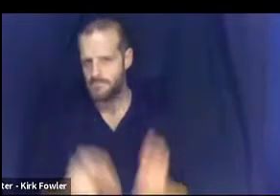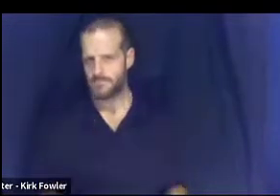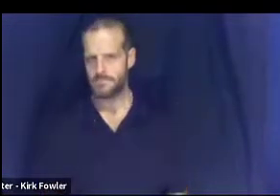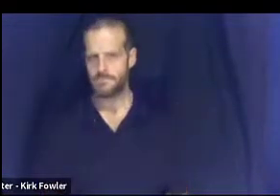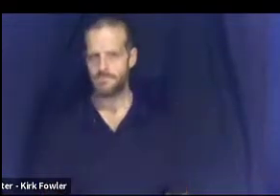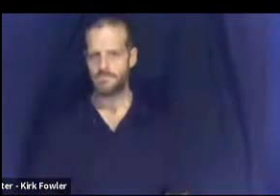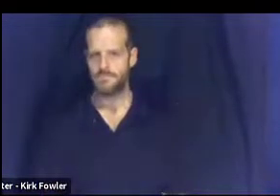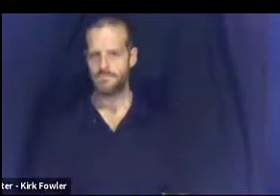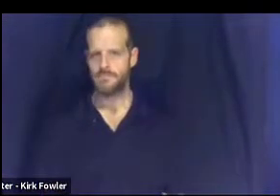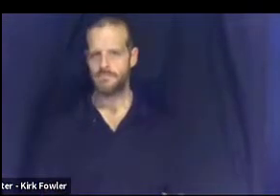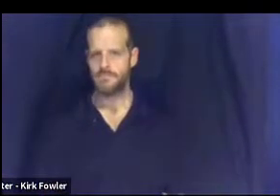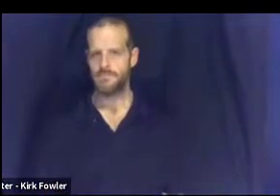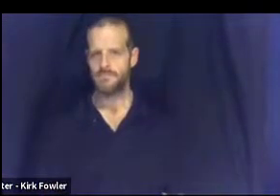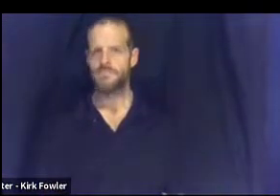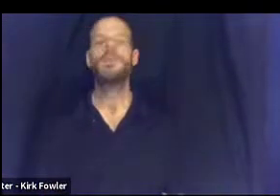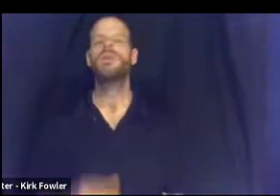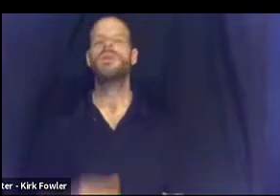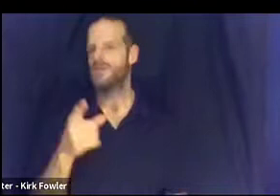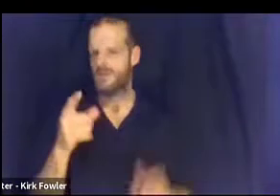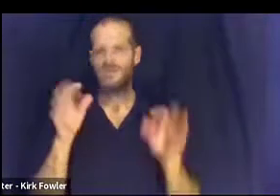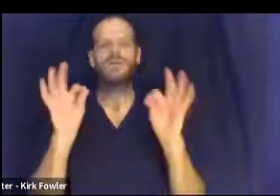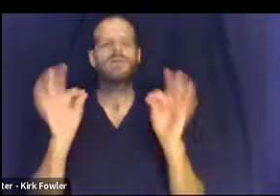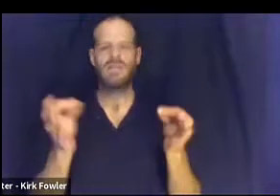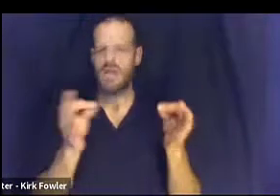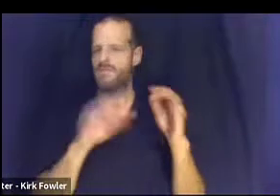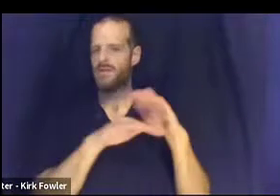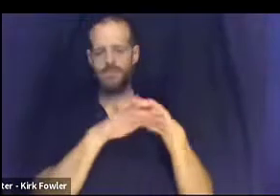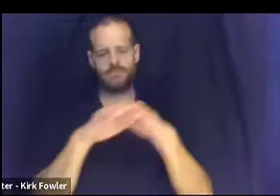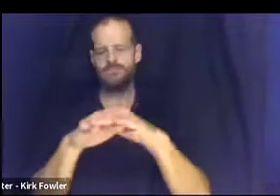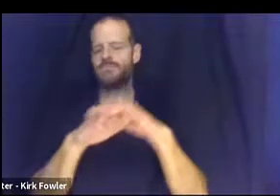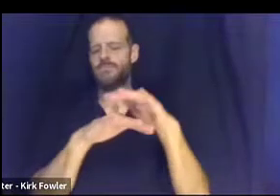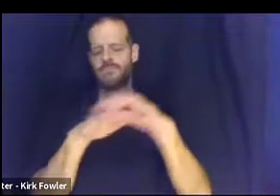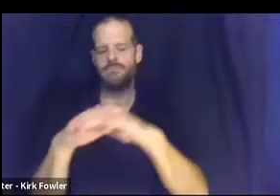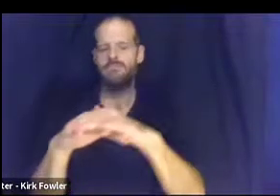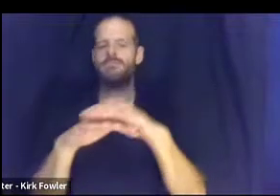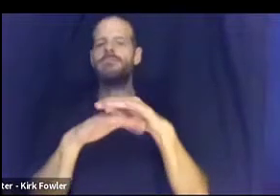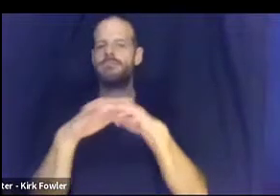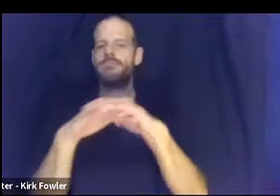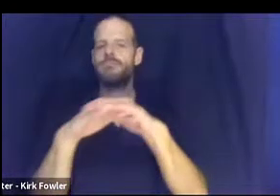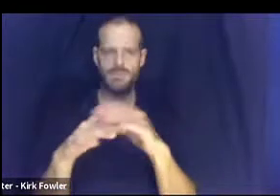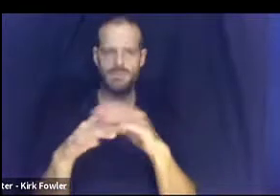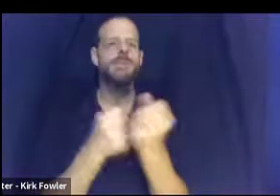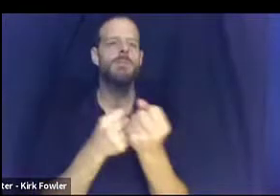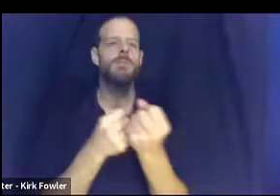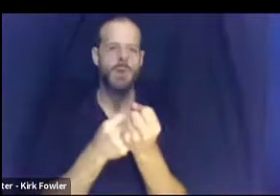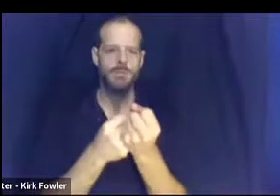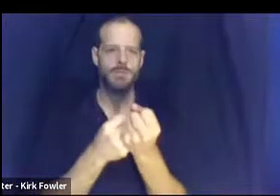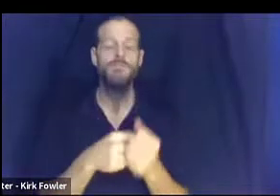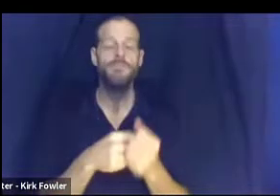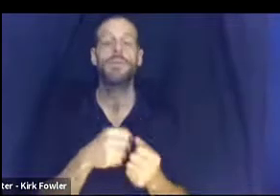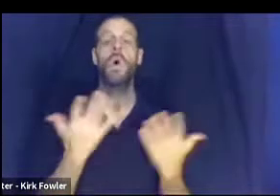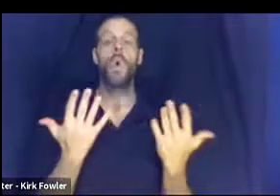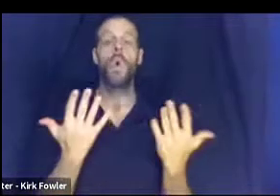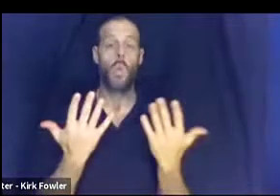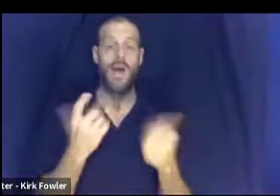Yeah. That's definitely like a nice hand under hand support that she's given her there. The wait time itself is a communication adaptation.